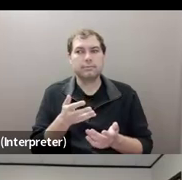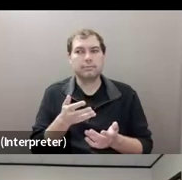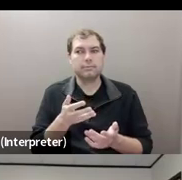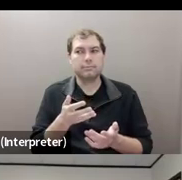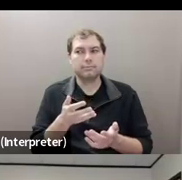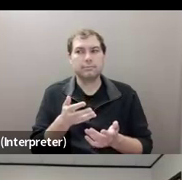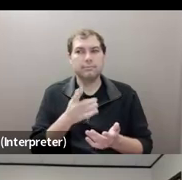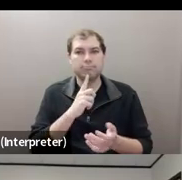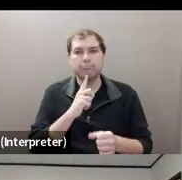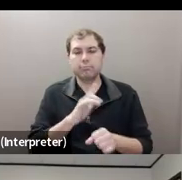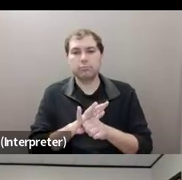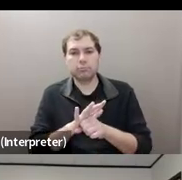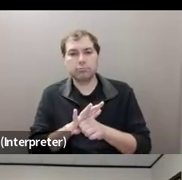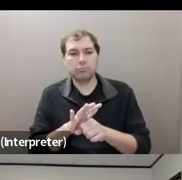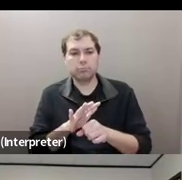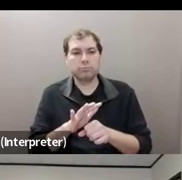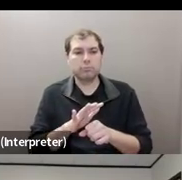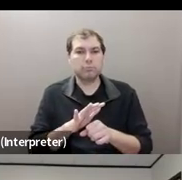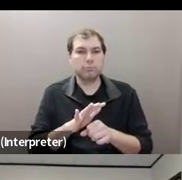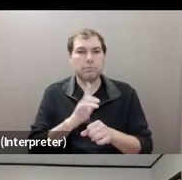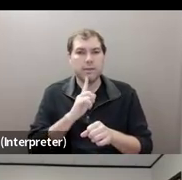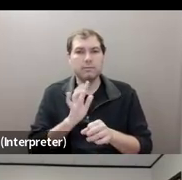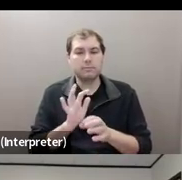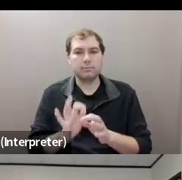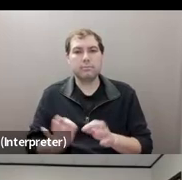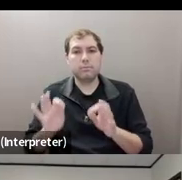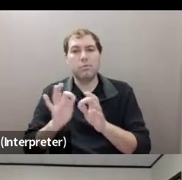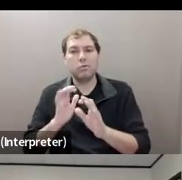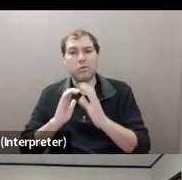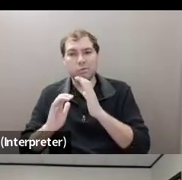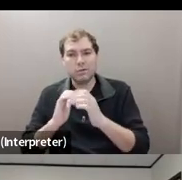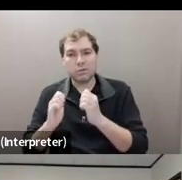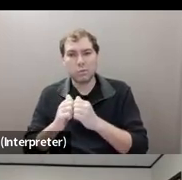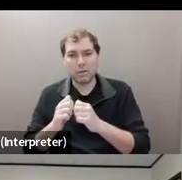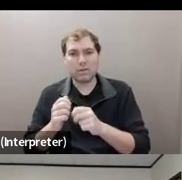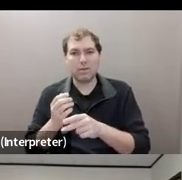Beck Levin: ensuring that in key conversations with officials that there are